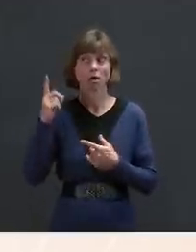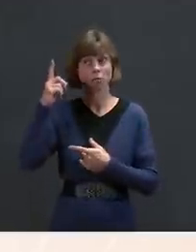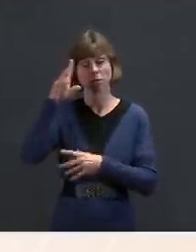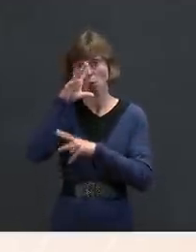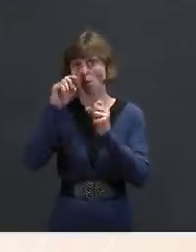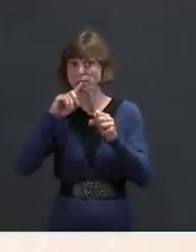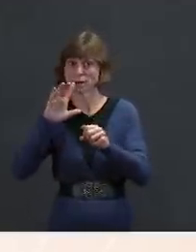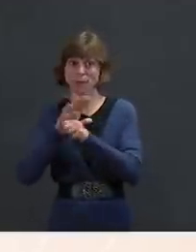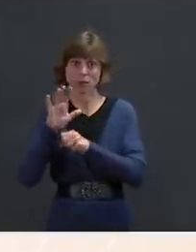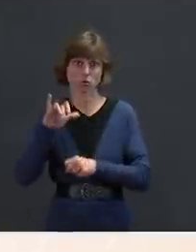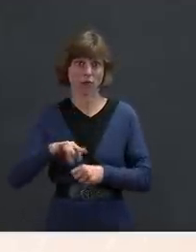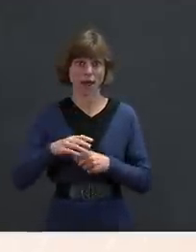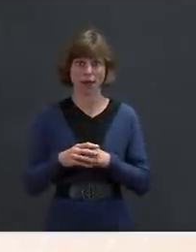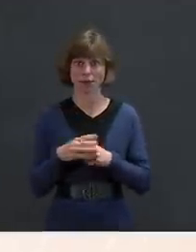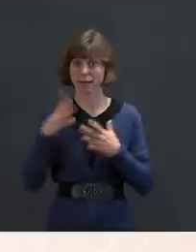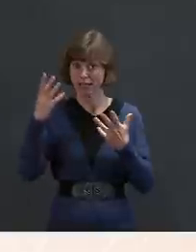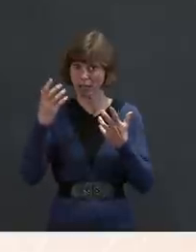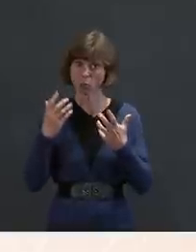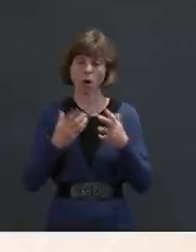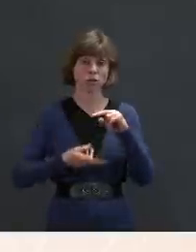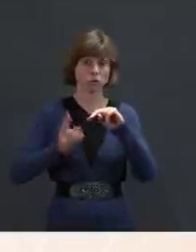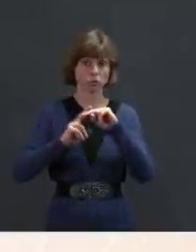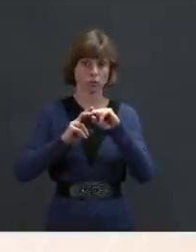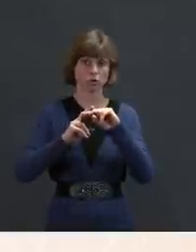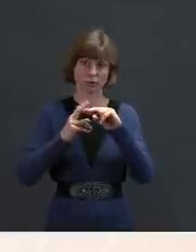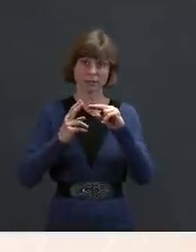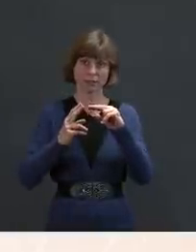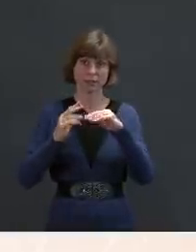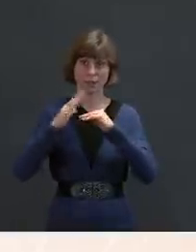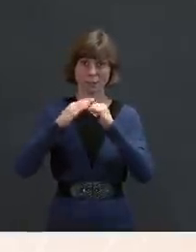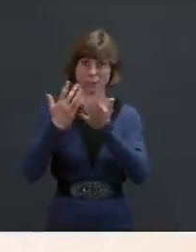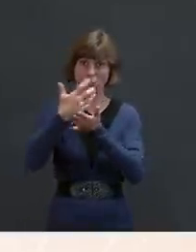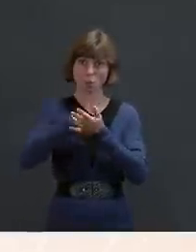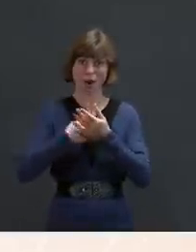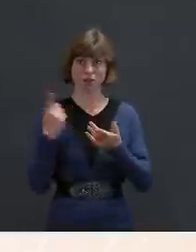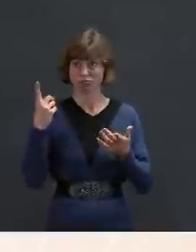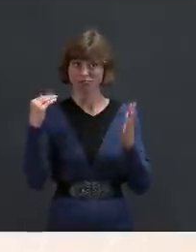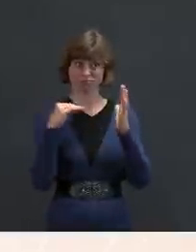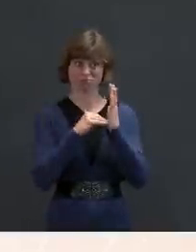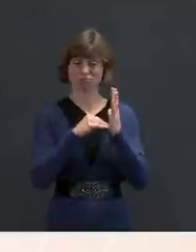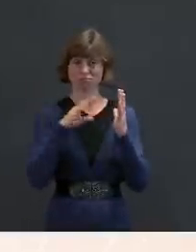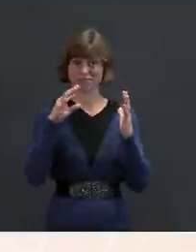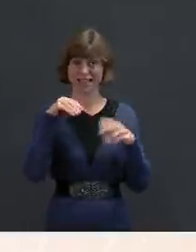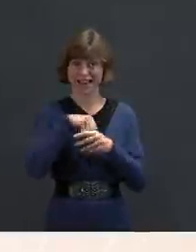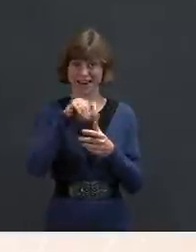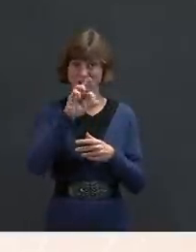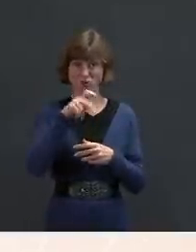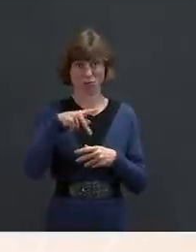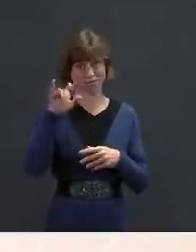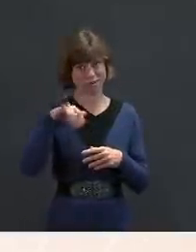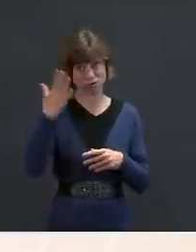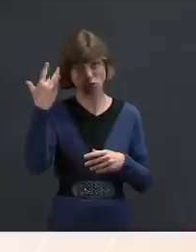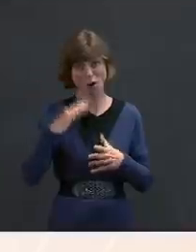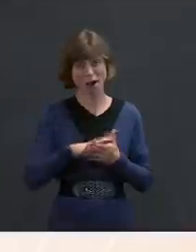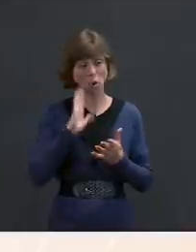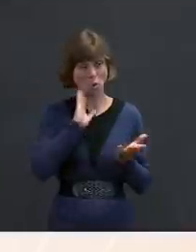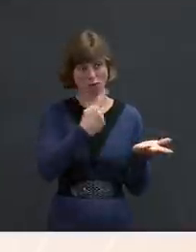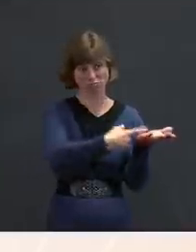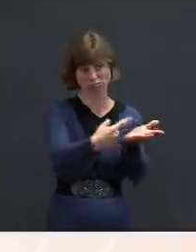that's why he put it in his package. And he is going to be in conversations and we will be at a number of levels with members of Congress,